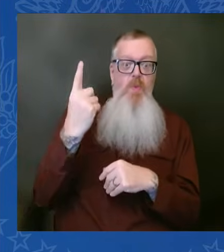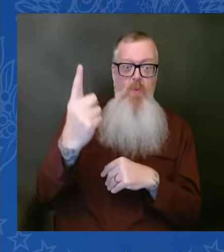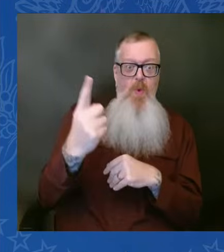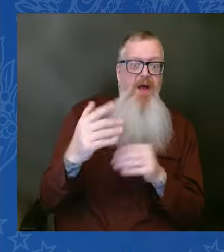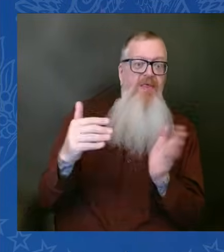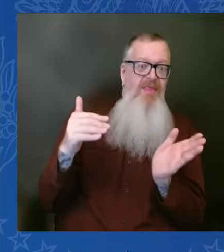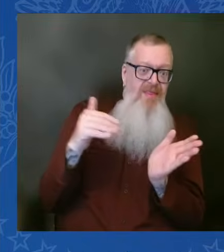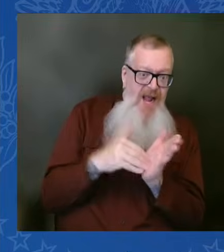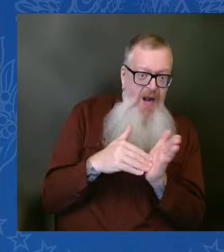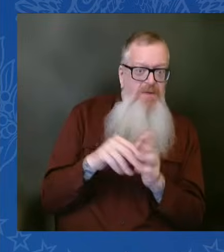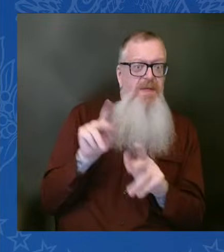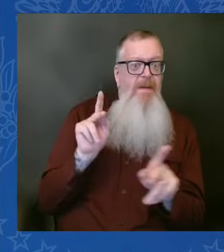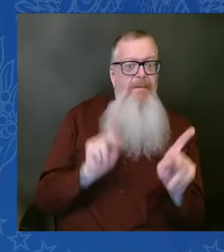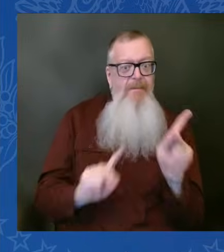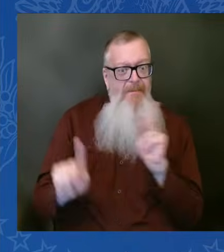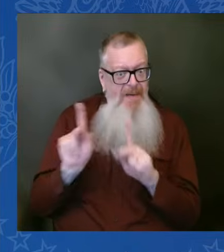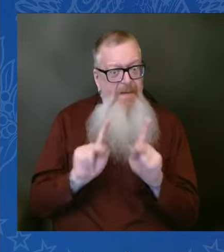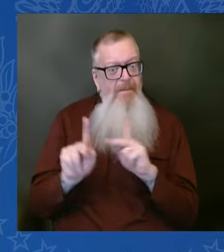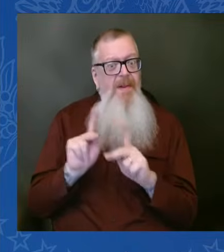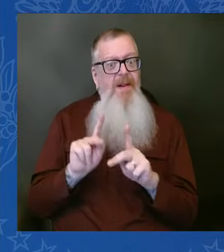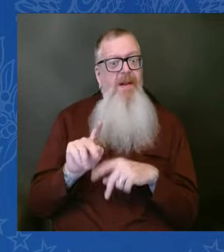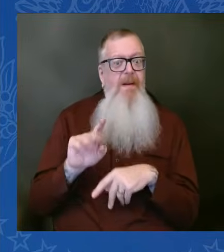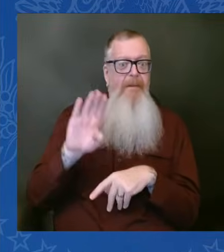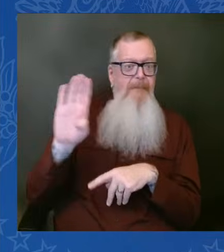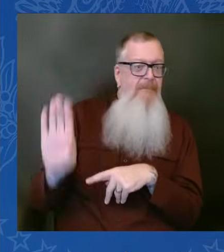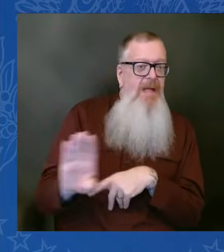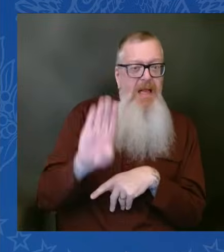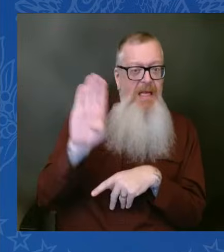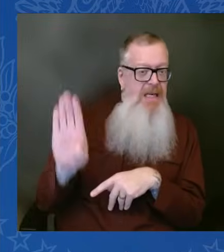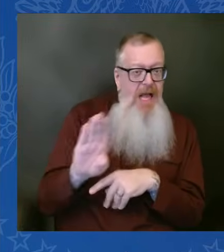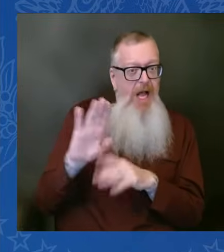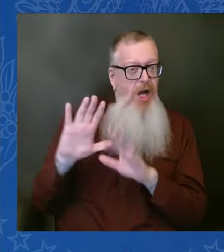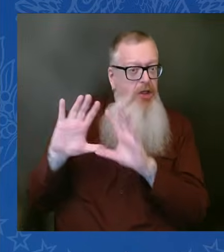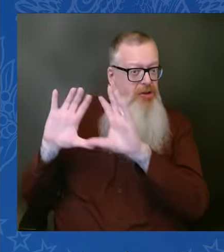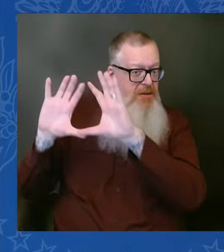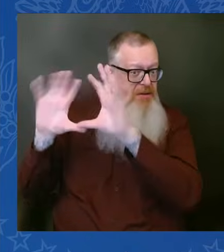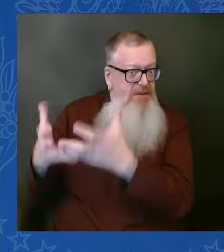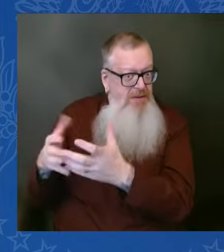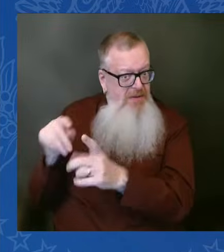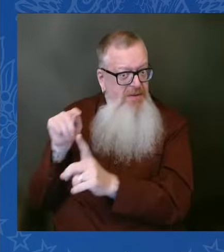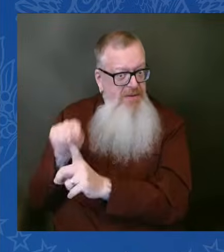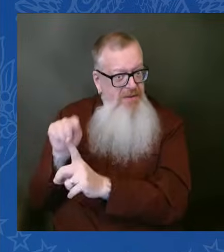Anybody want to trade with them? Well, look, my predecessor’s $2 trillion tax